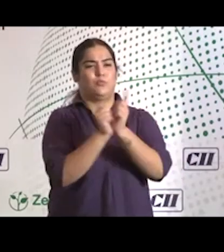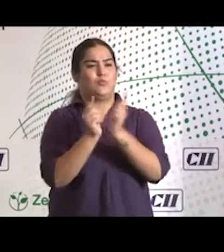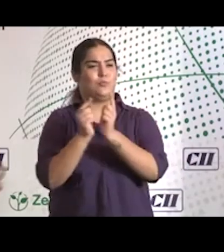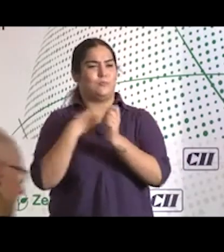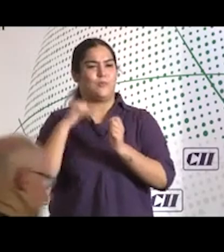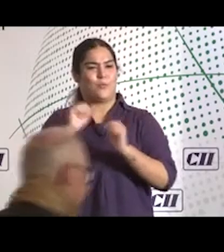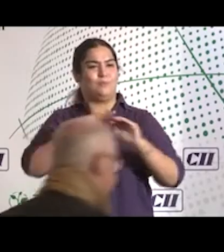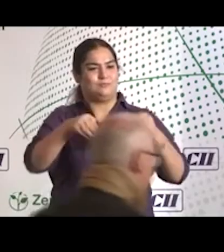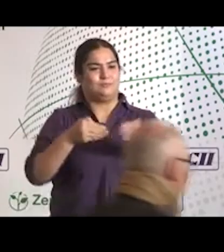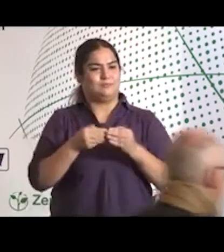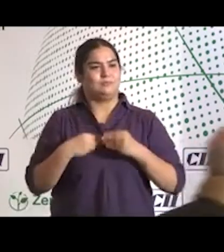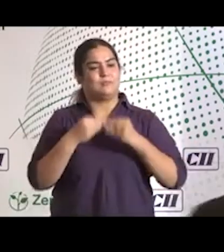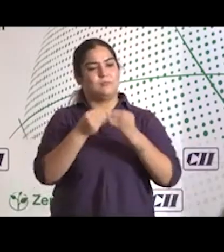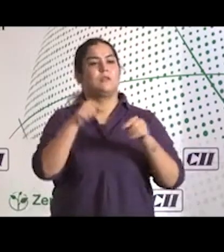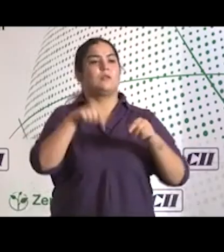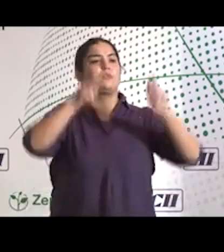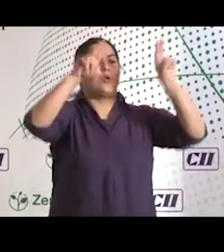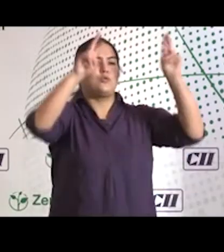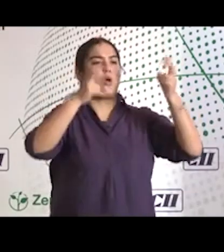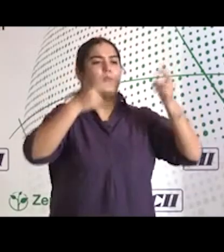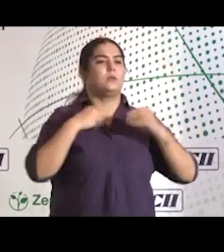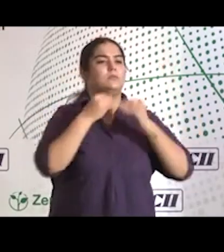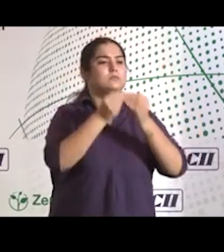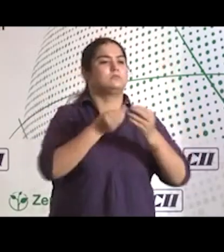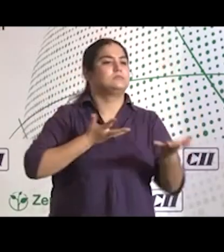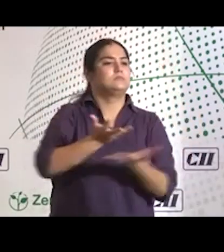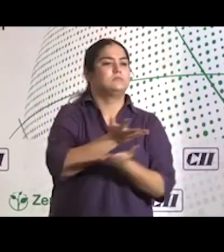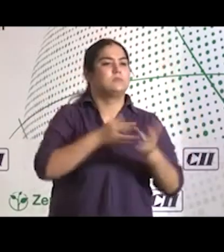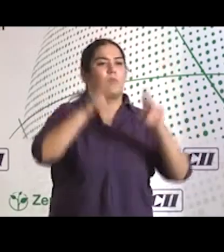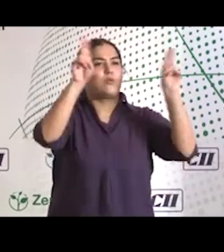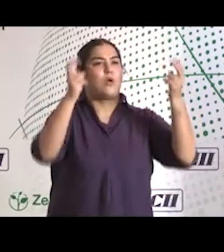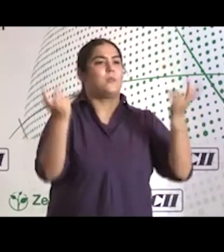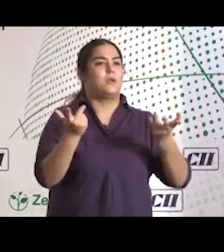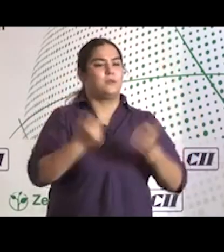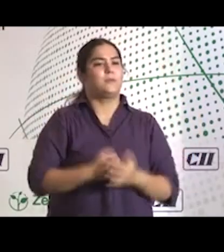on the